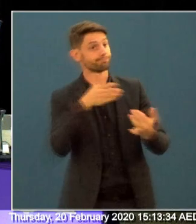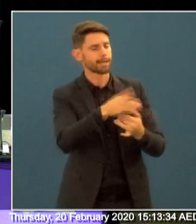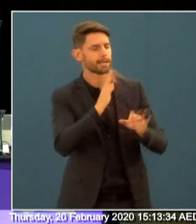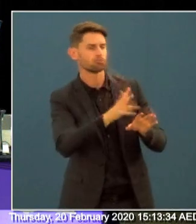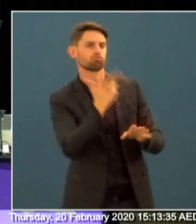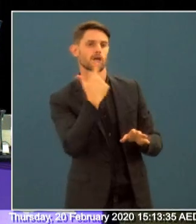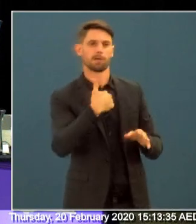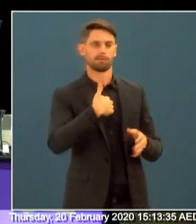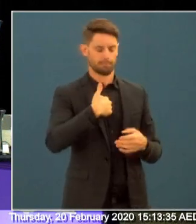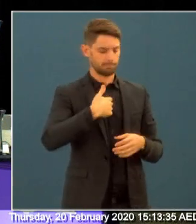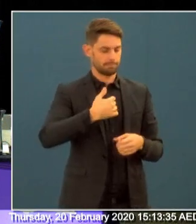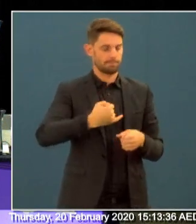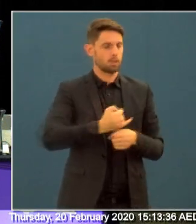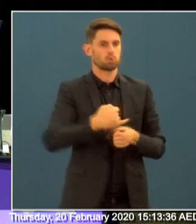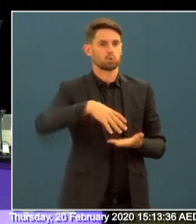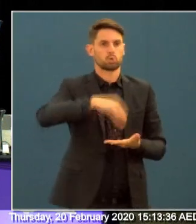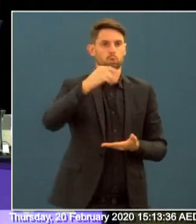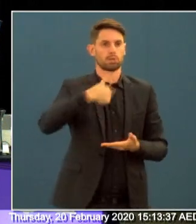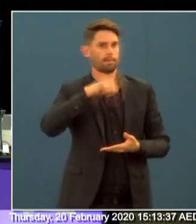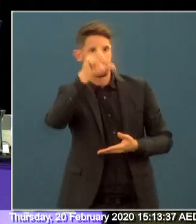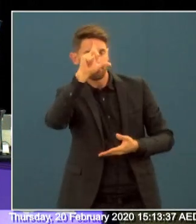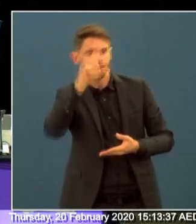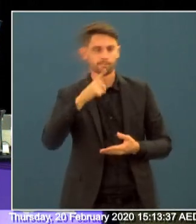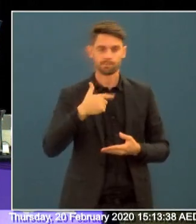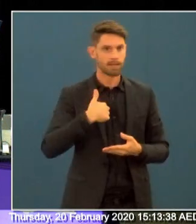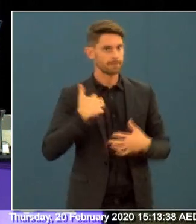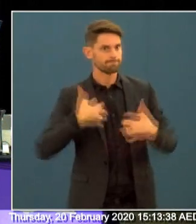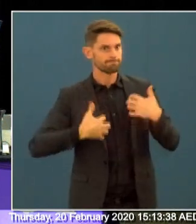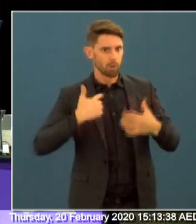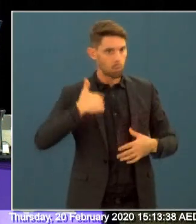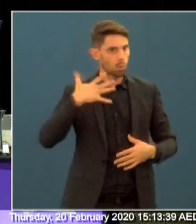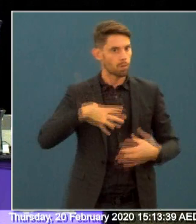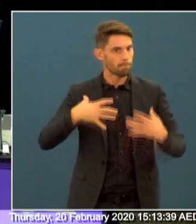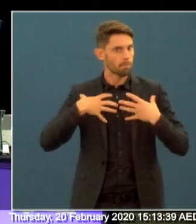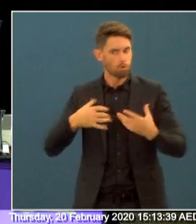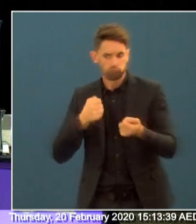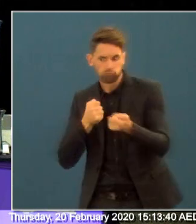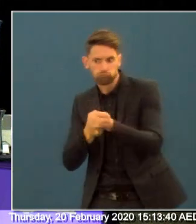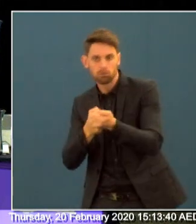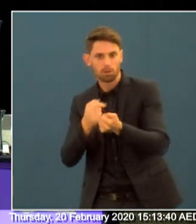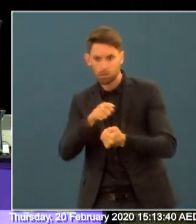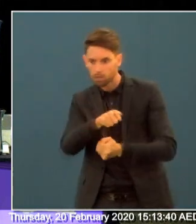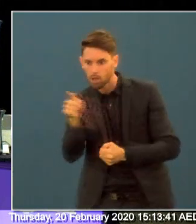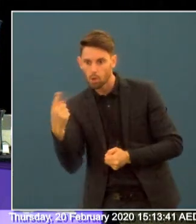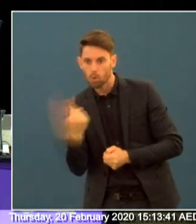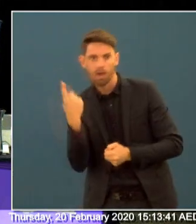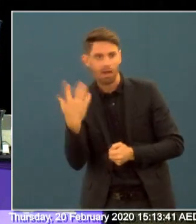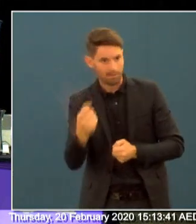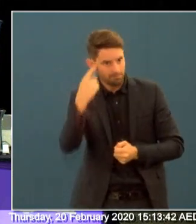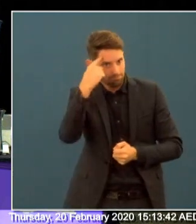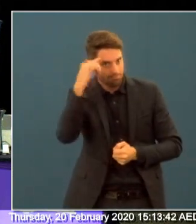get involved in providing care for people with intellectual disability and I want to do the sorts of things